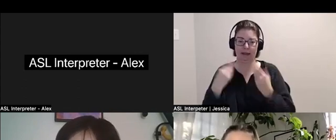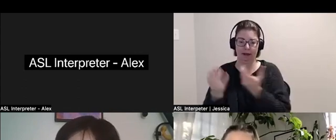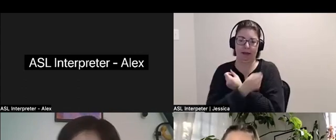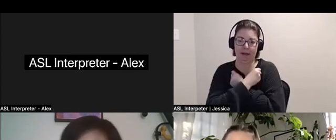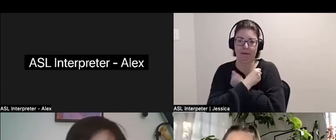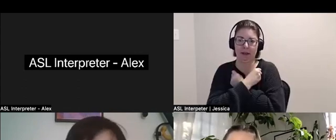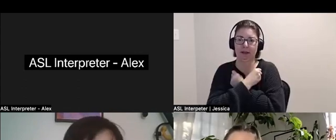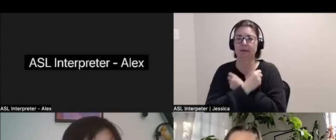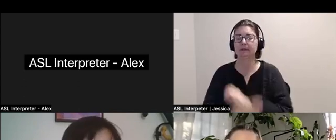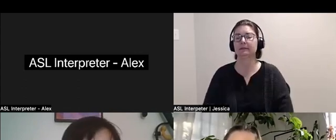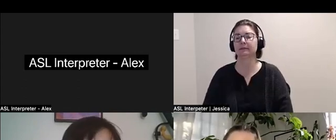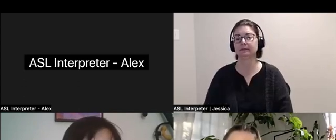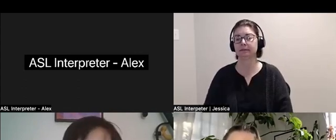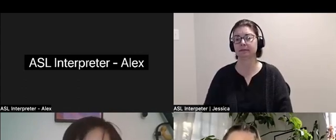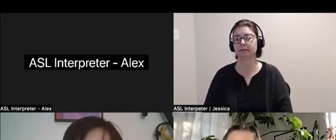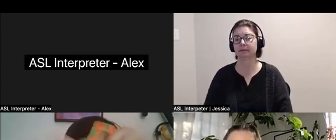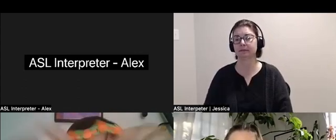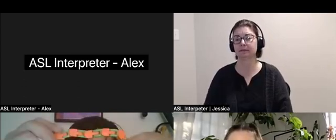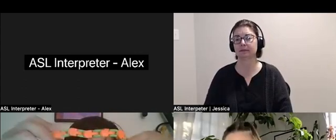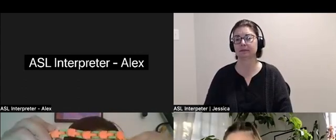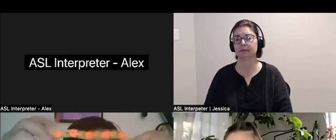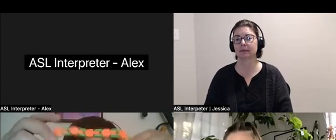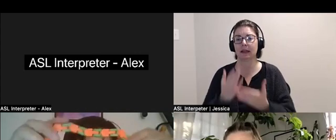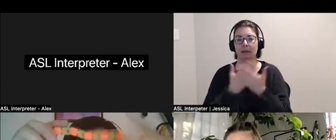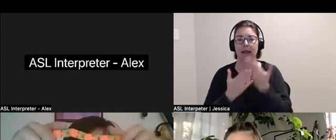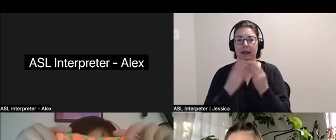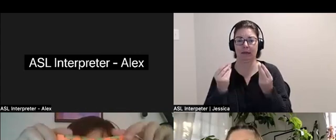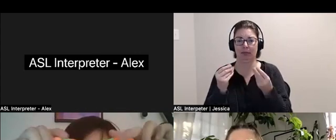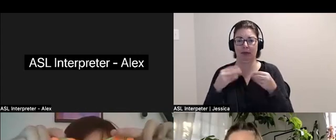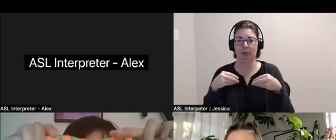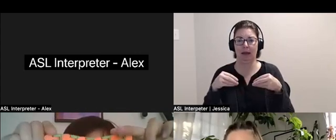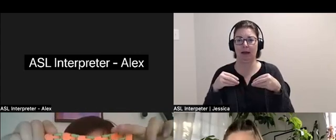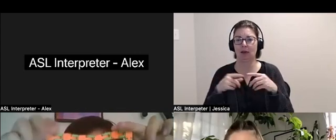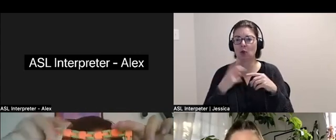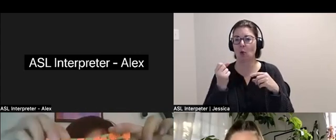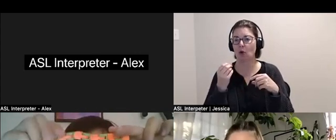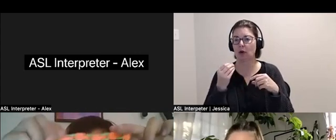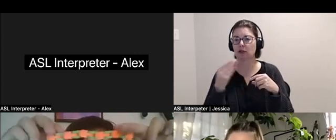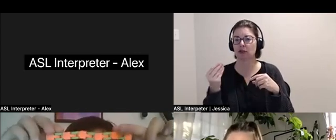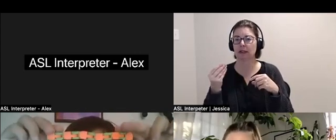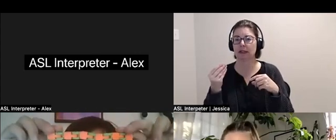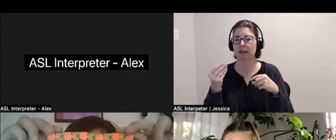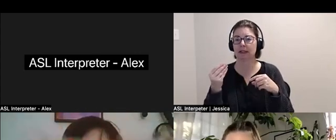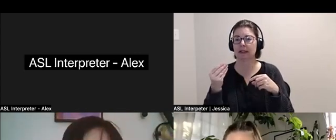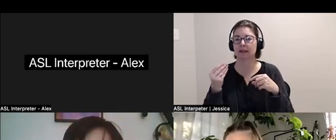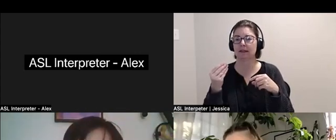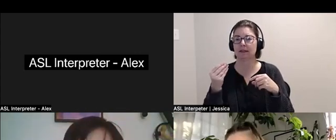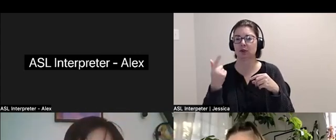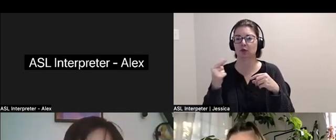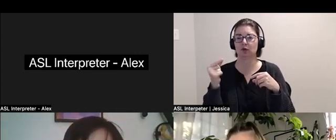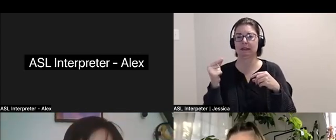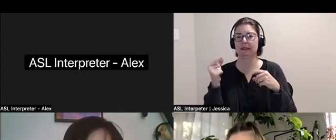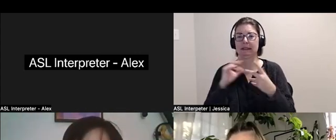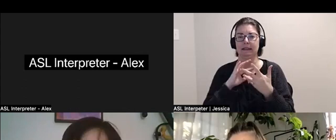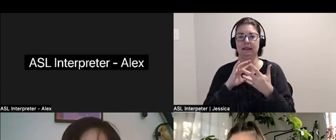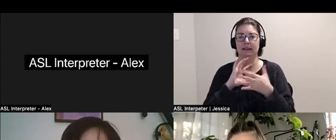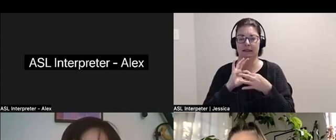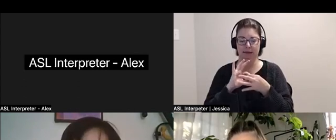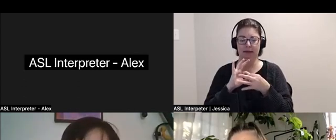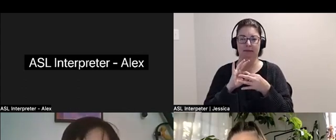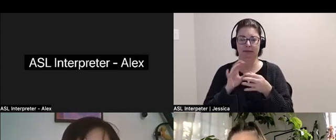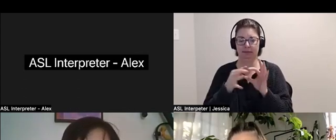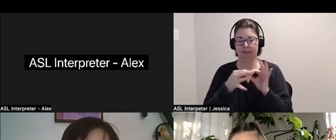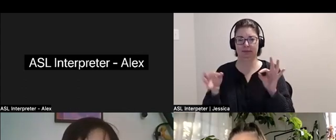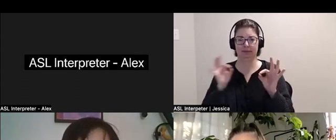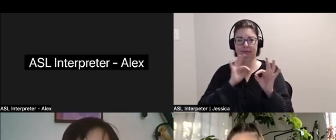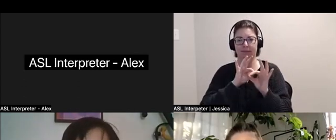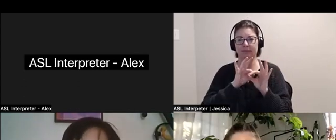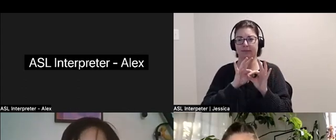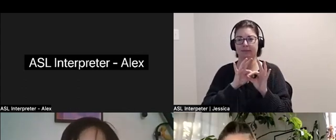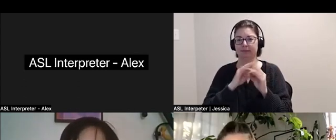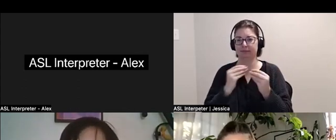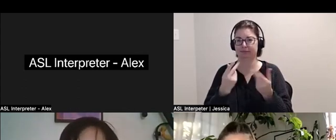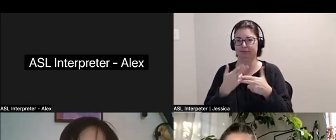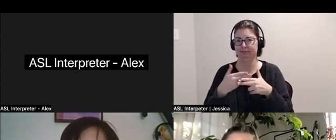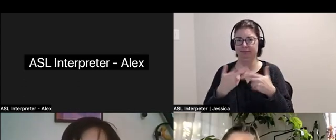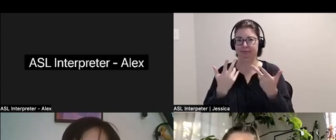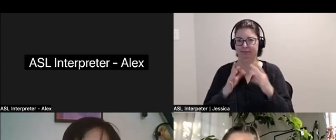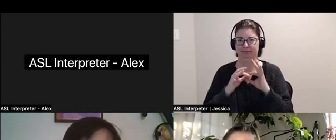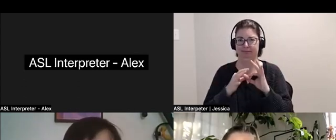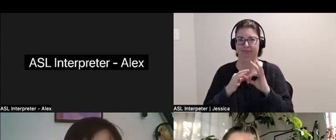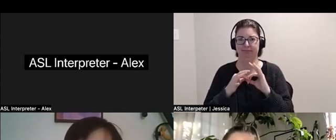And in my hand I have a stim toy. It is a orange and green interlocking, uhm, interlocking chain, I guess.